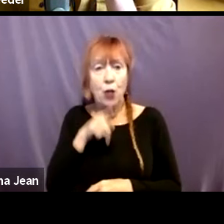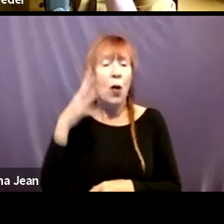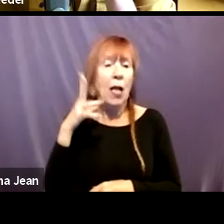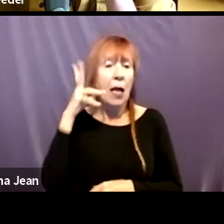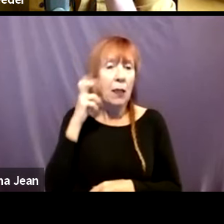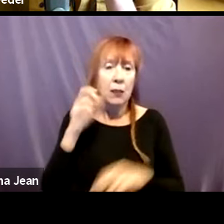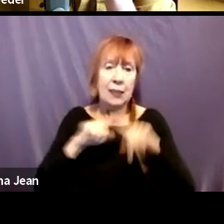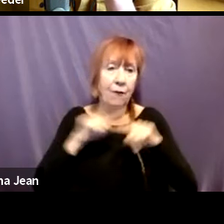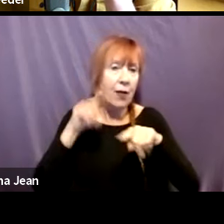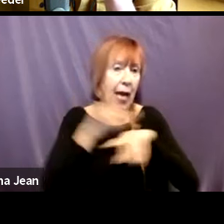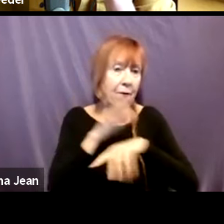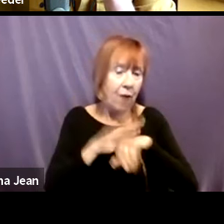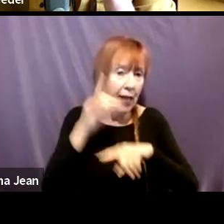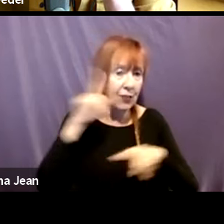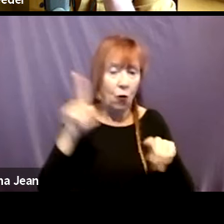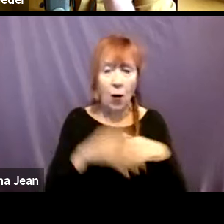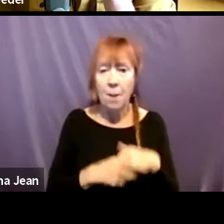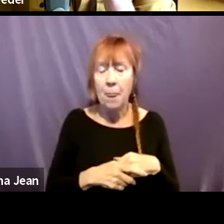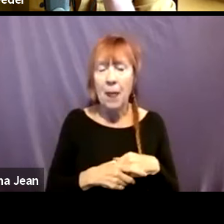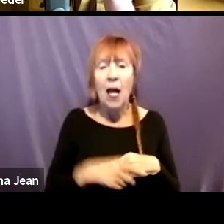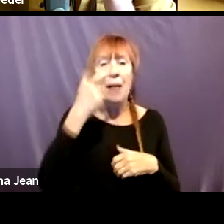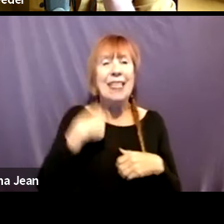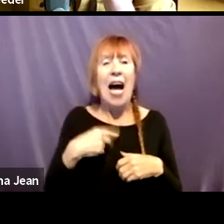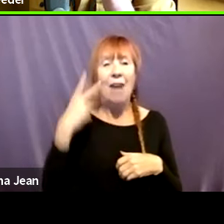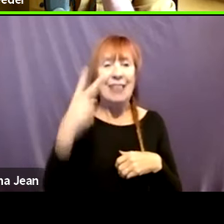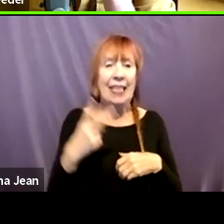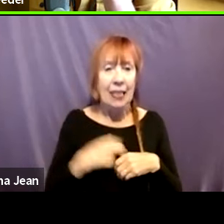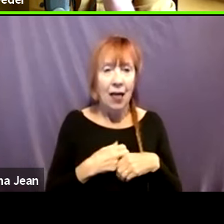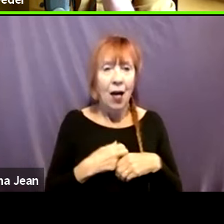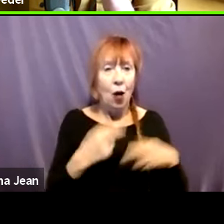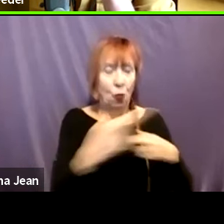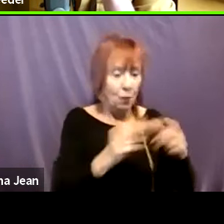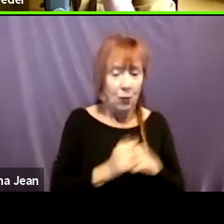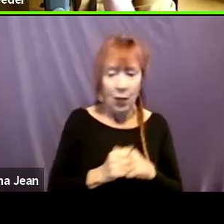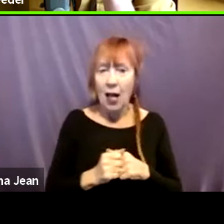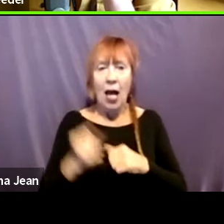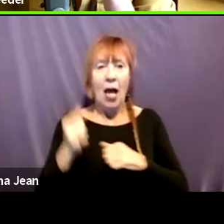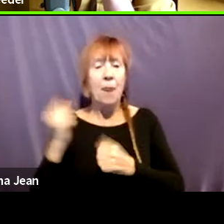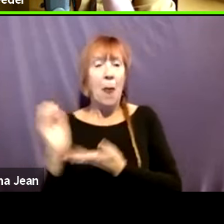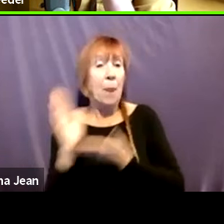the writer will be on a table acting out scenes and stuff, and I'm like, "This is not me". Like ,